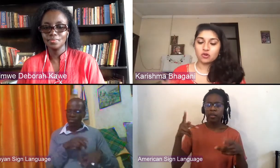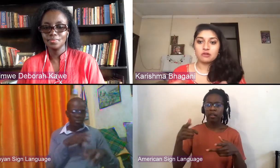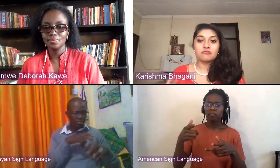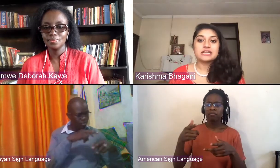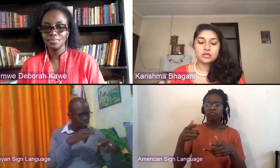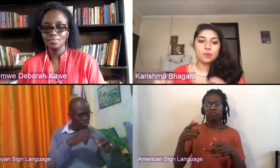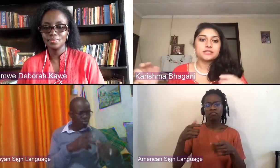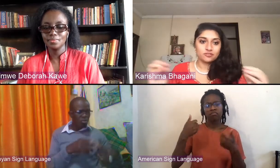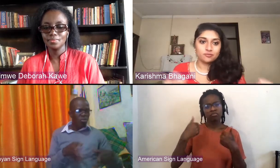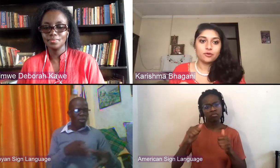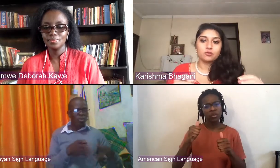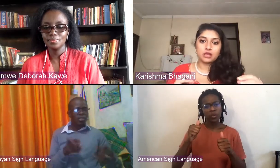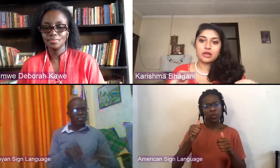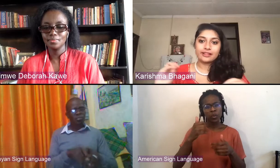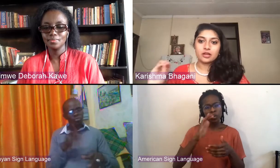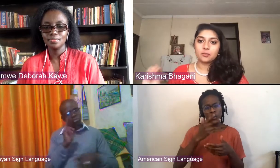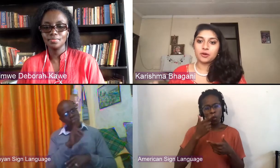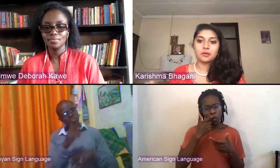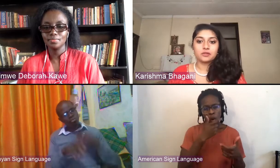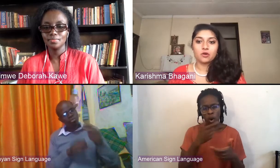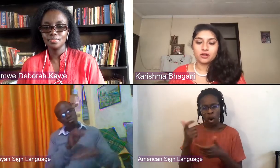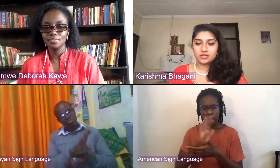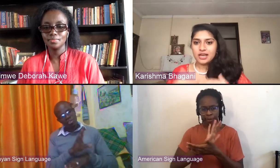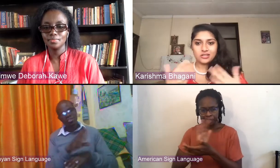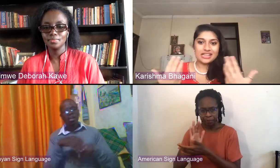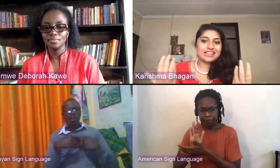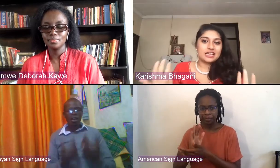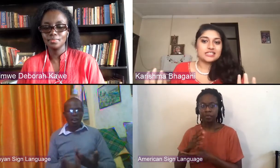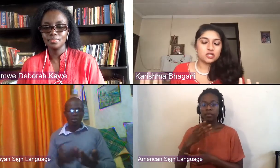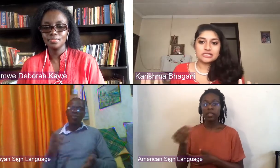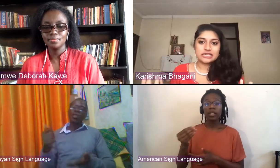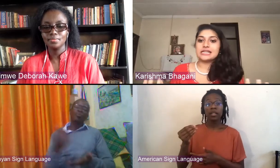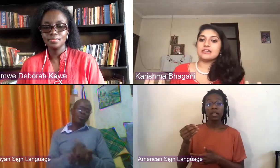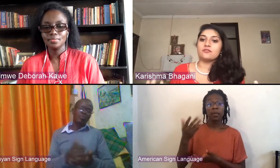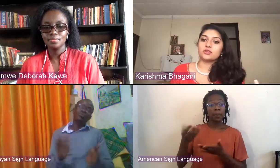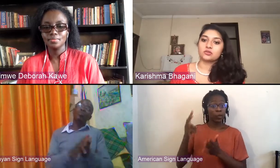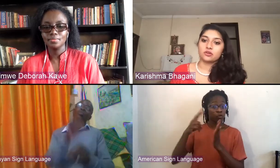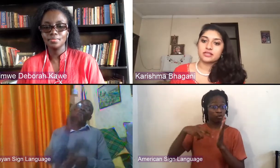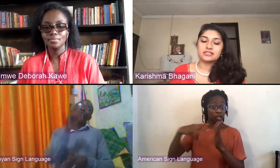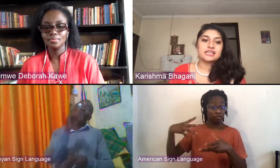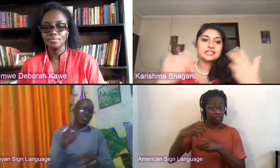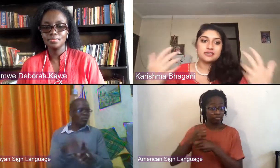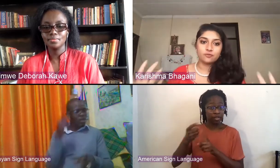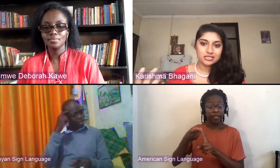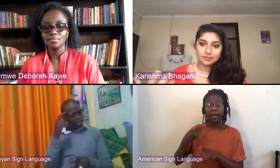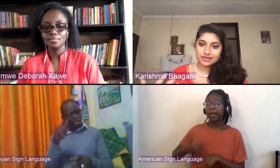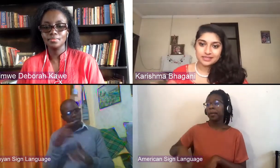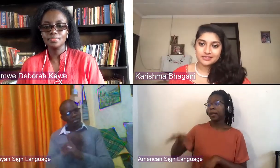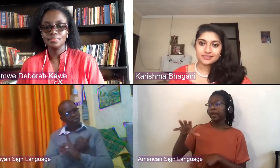or read synopsis of both Cooking Oil and Appointment With God cause I think there's such a distinctly different stories set in different spaces